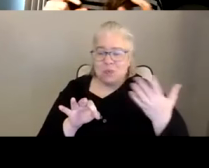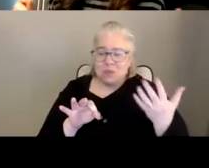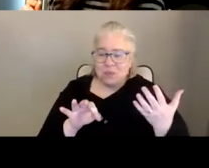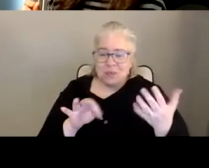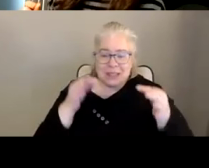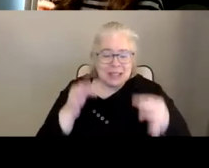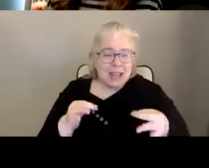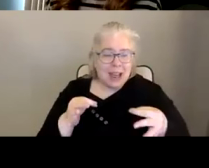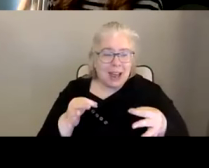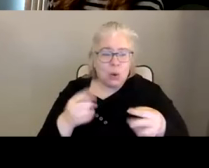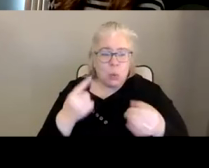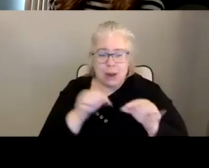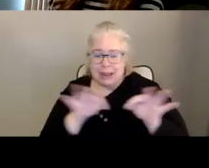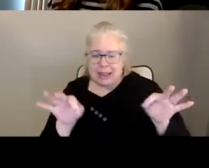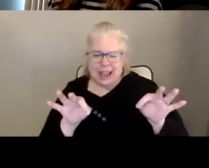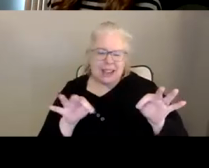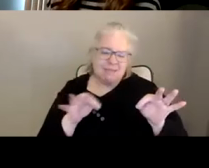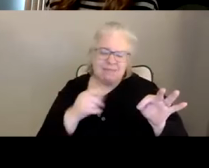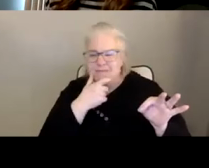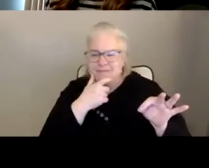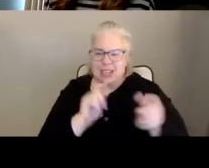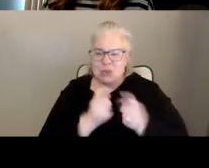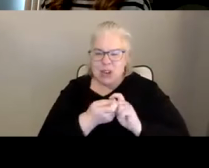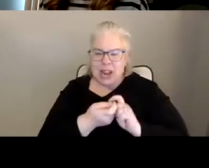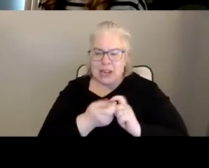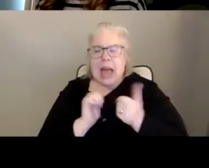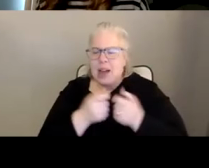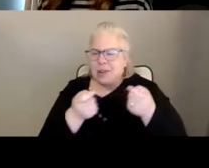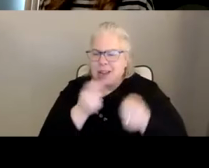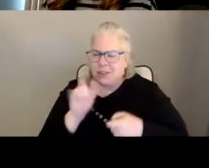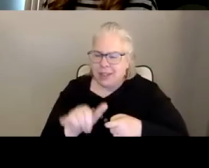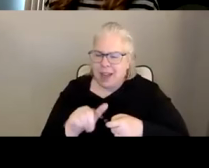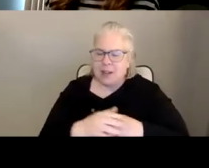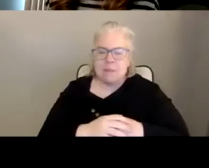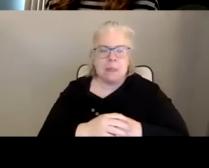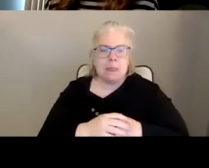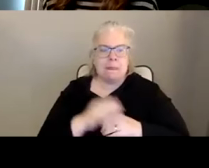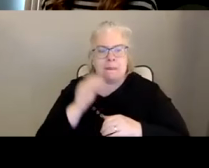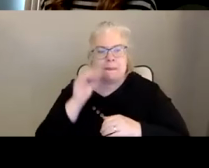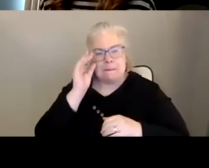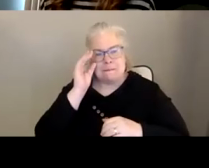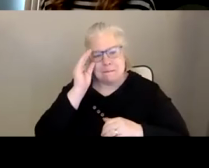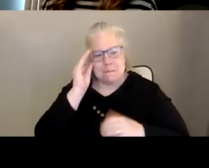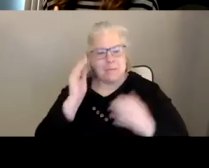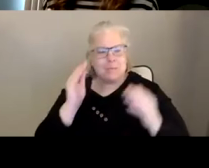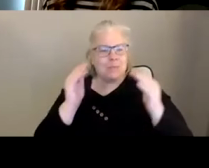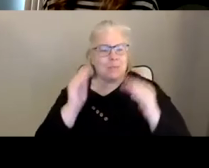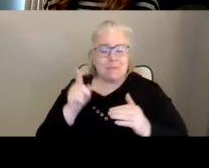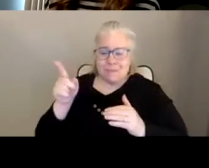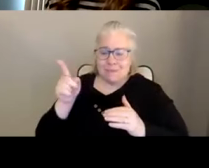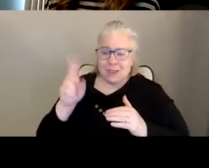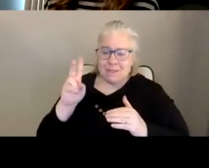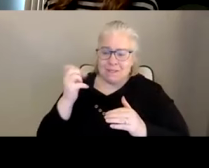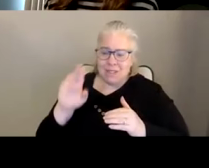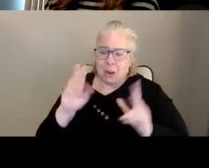one of the lines needs to change and how will that be handled in the future? Likewise, how trusted are they? Are they able to find references?